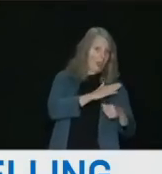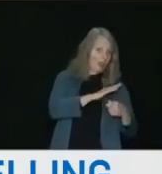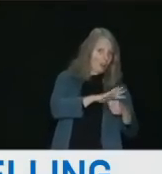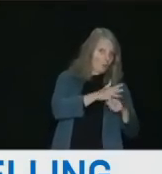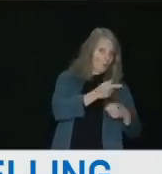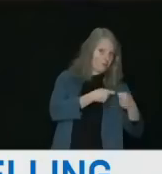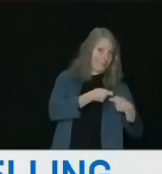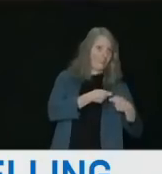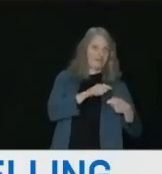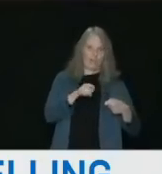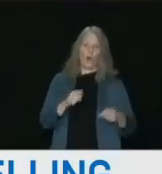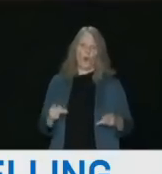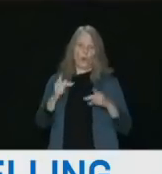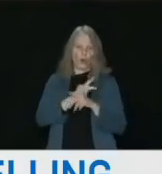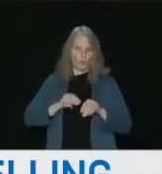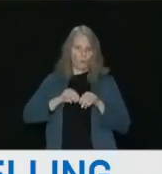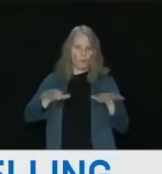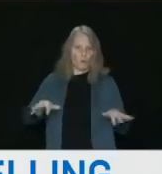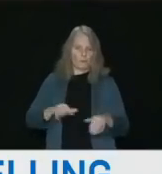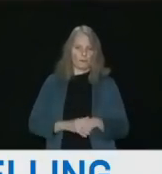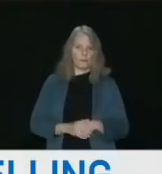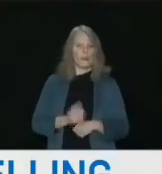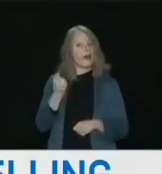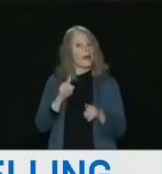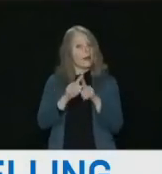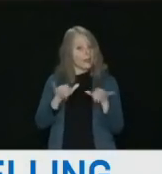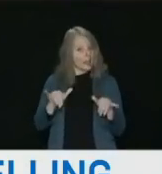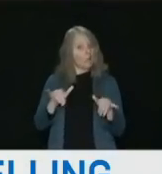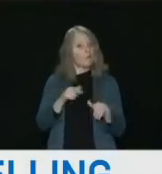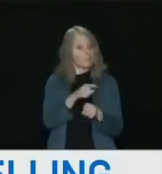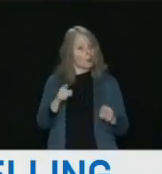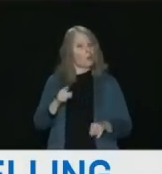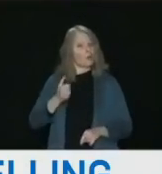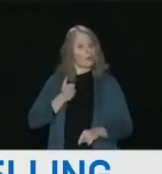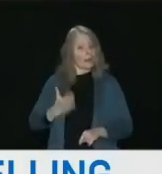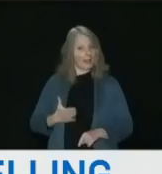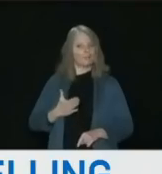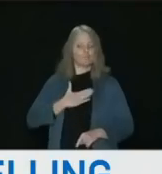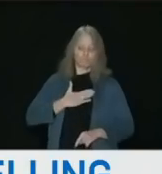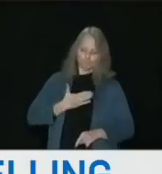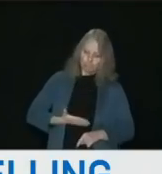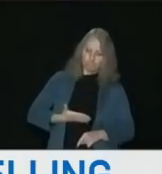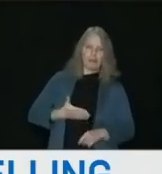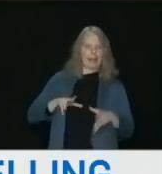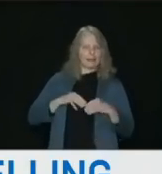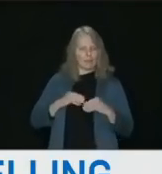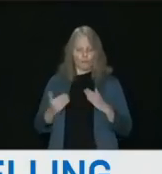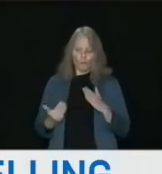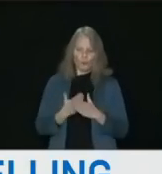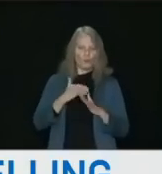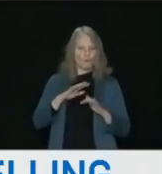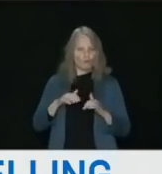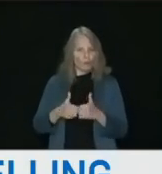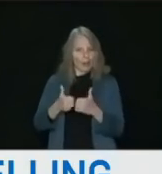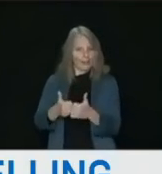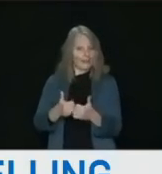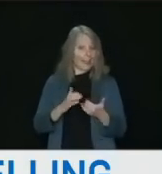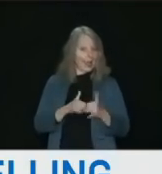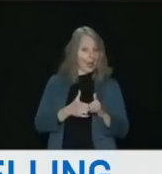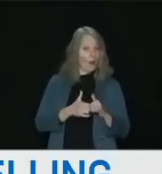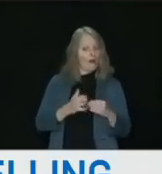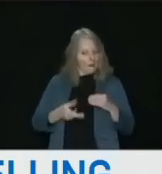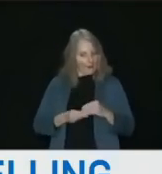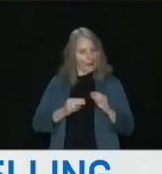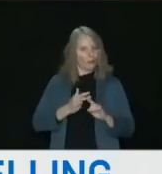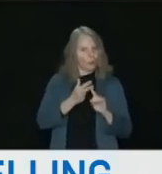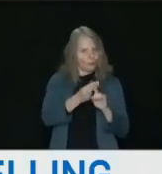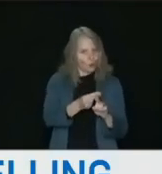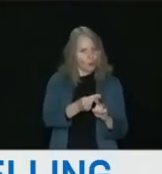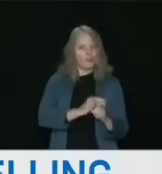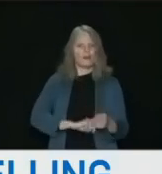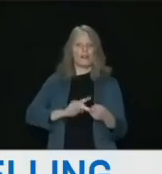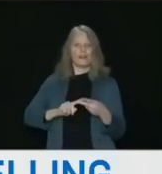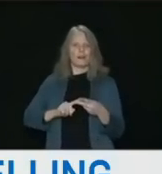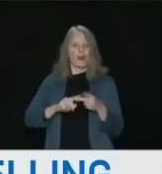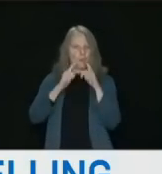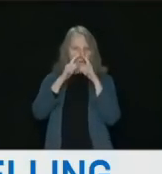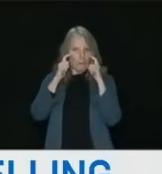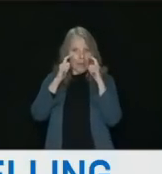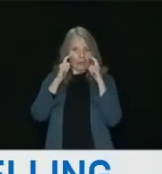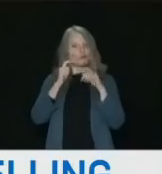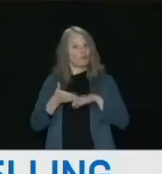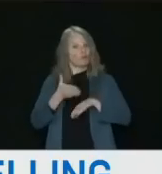OMICRON HAS PROPAGATED AND